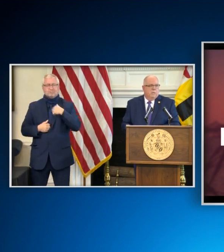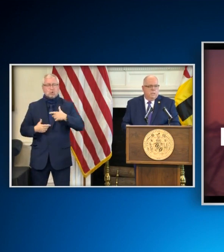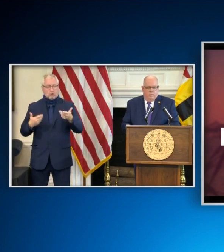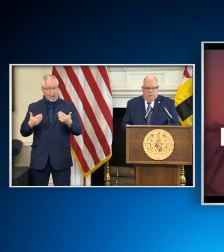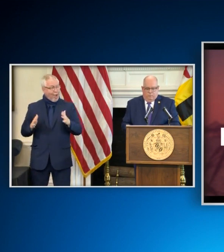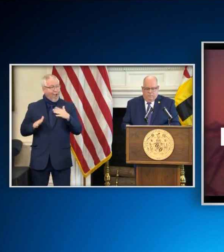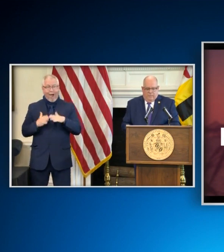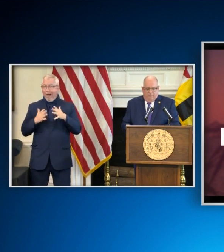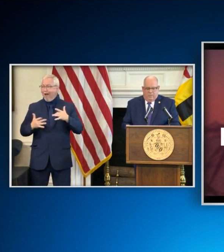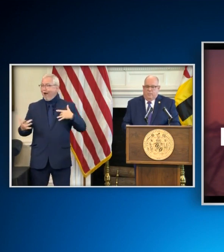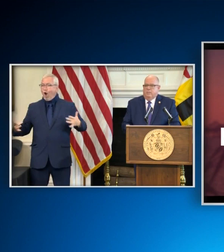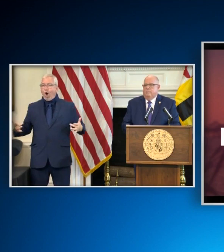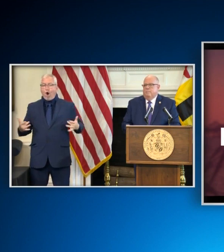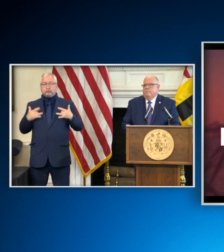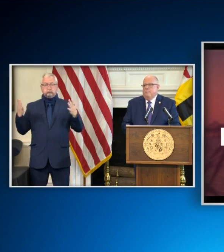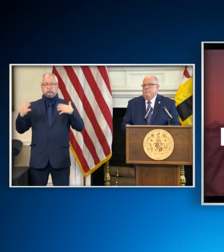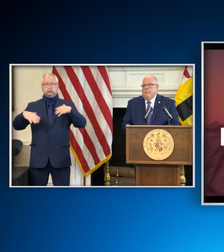BY NO MEANS OVER.